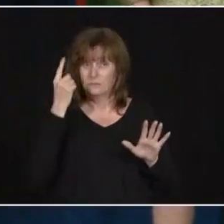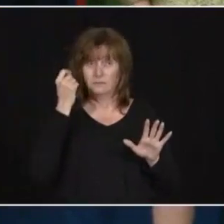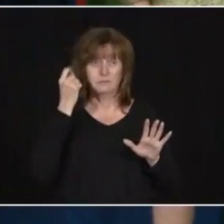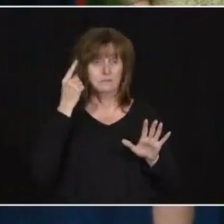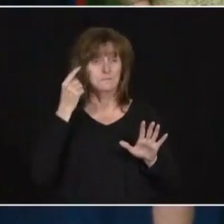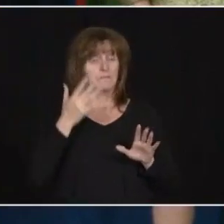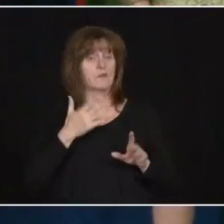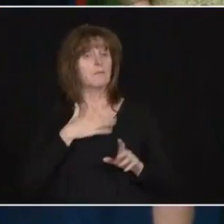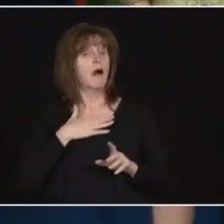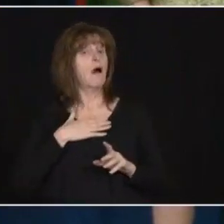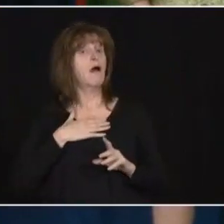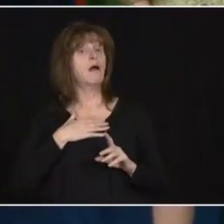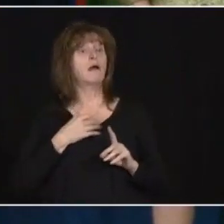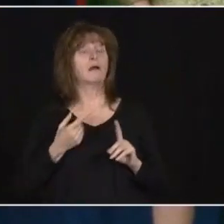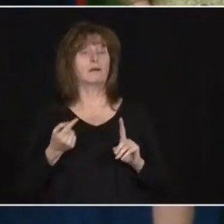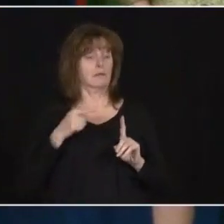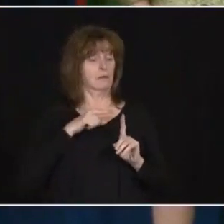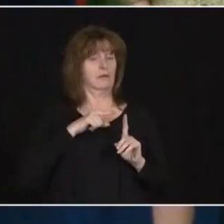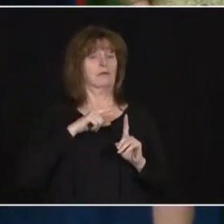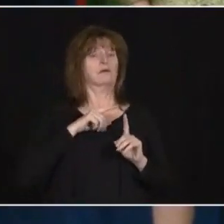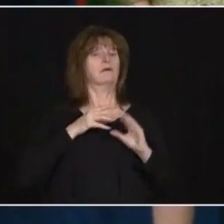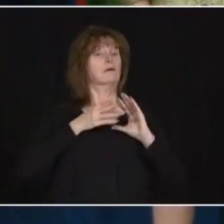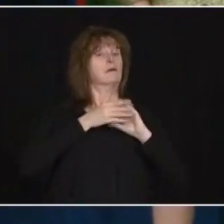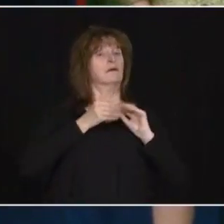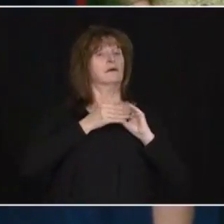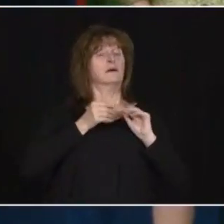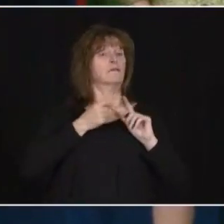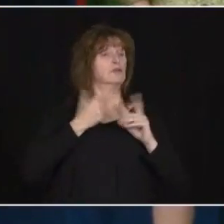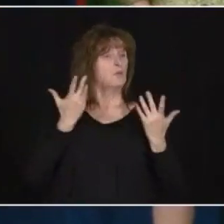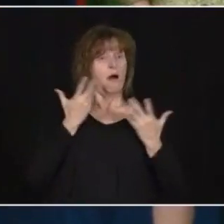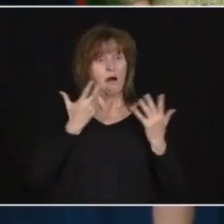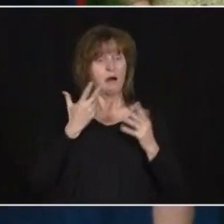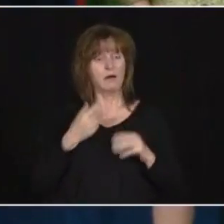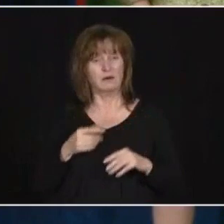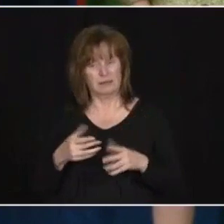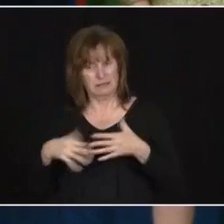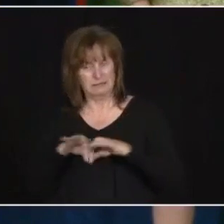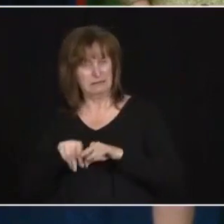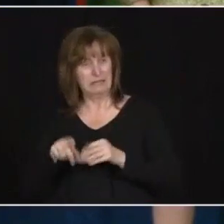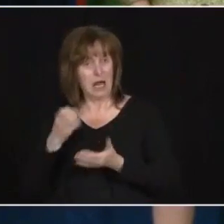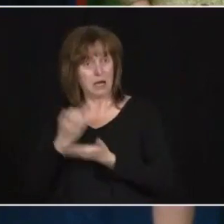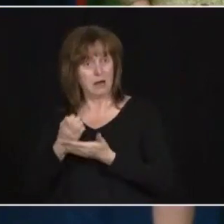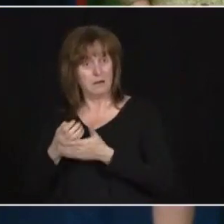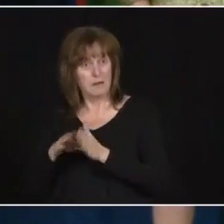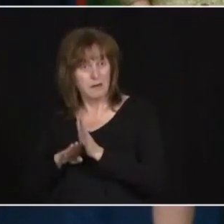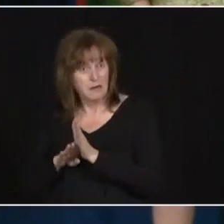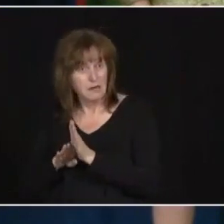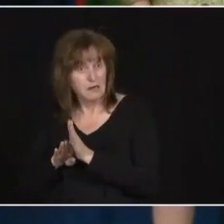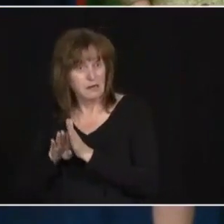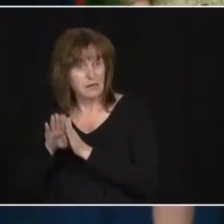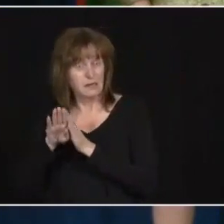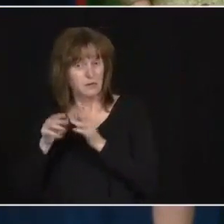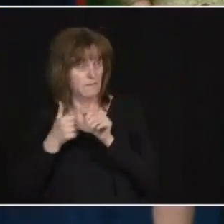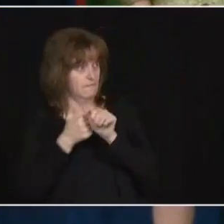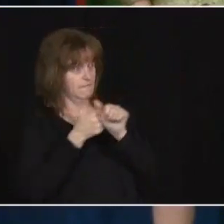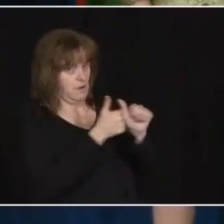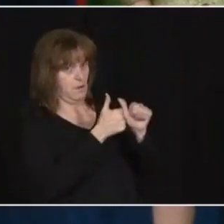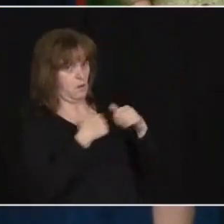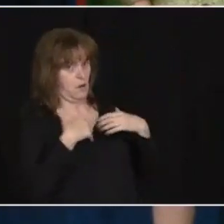hopefully that will help them get started. That all goes back to my first comments. We have to get the economy going based on